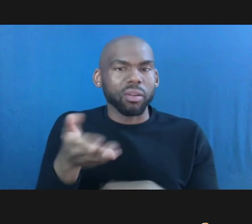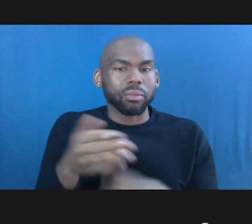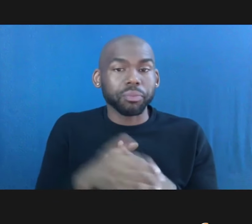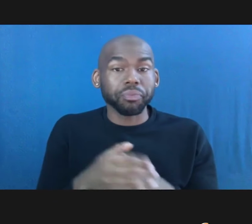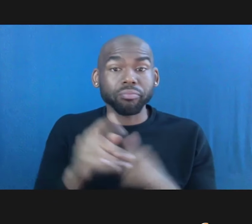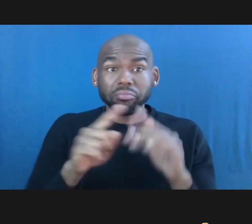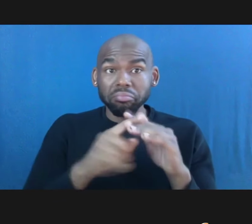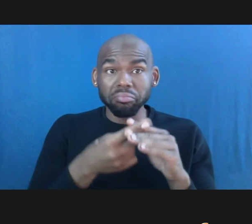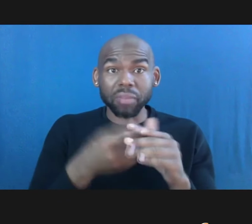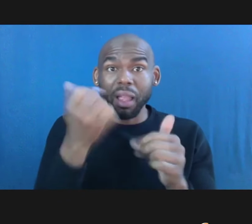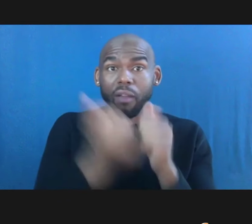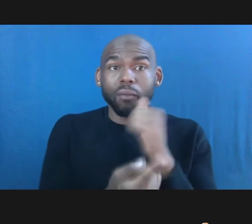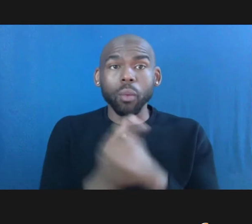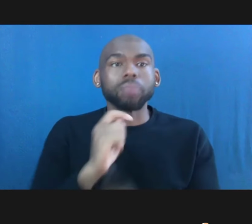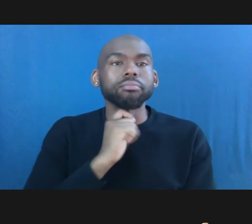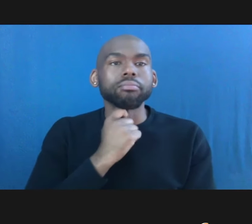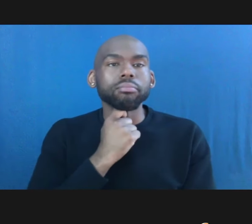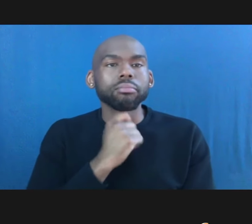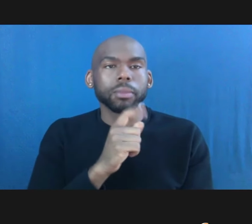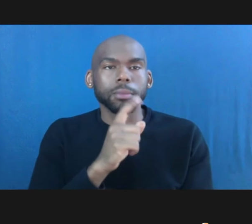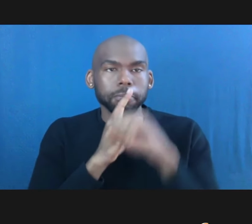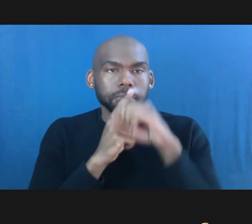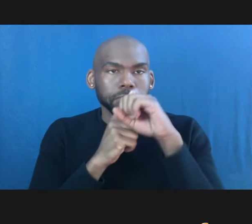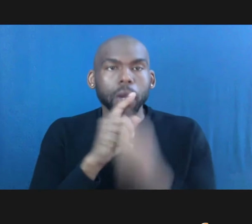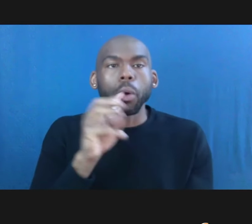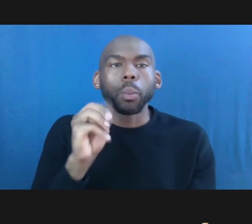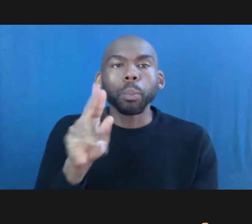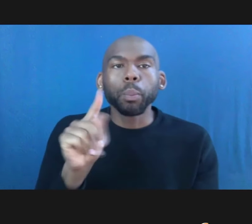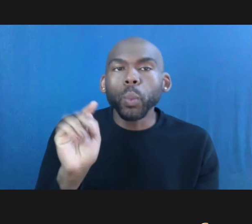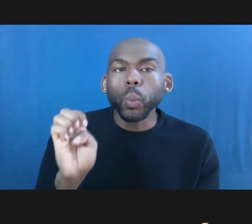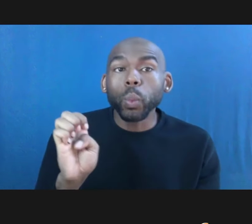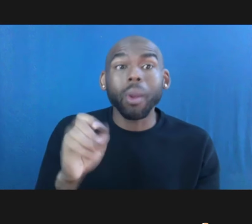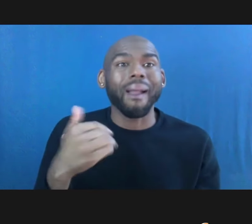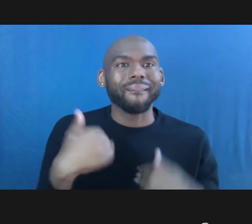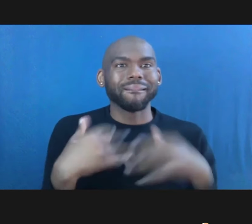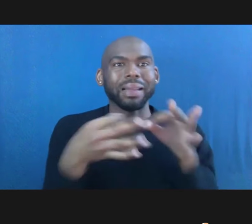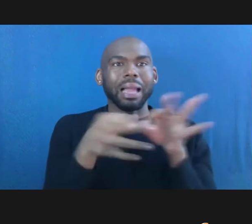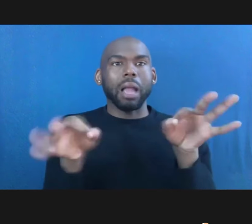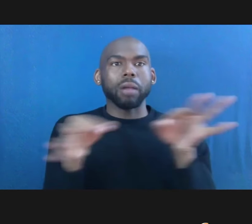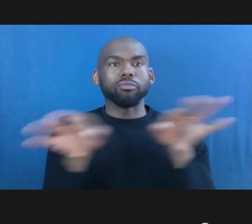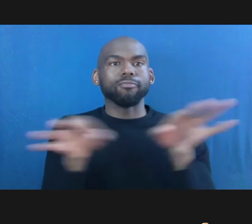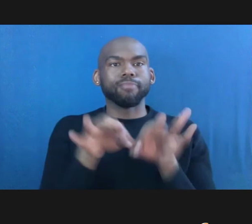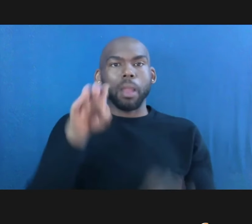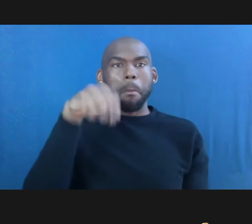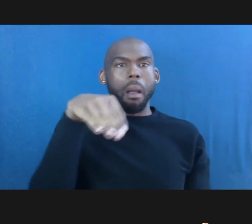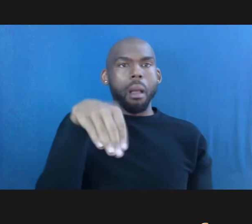has been muted. You can activate captions on your toolbar located at the bottom of the